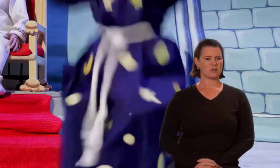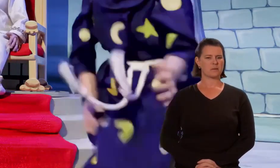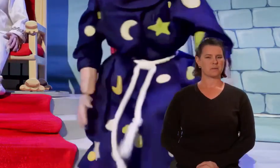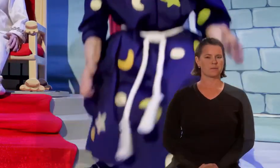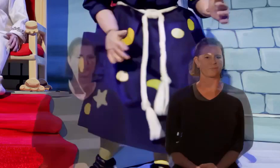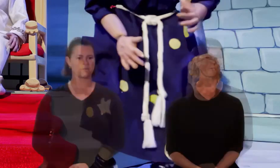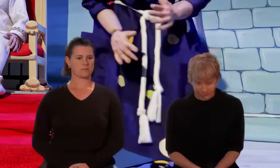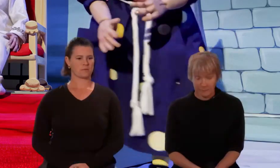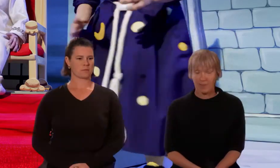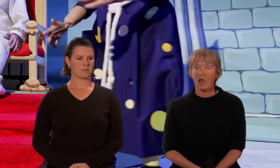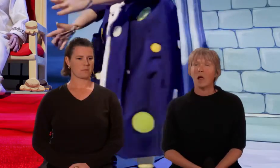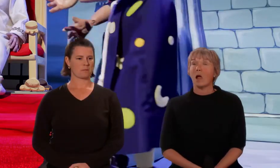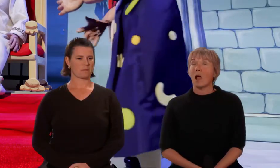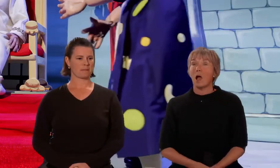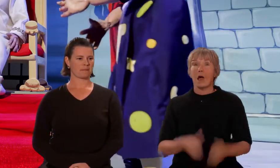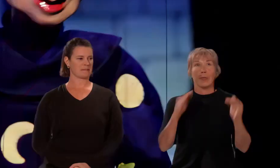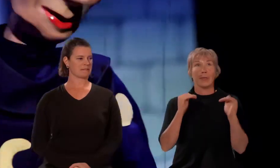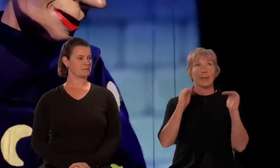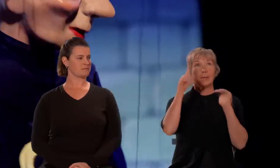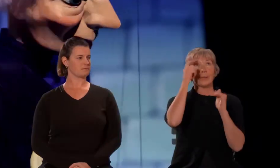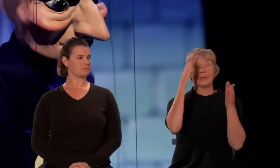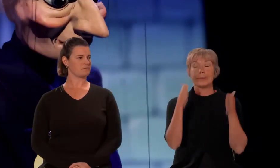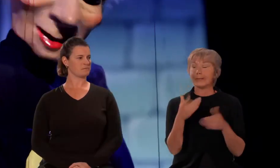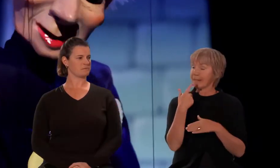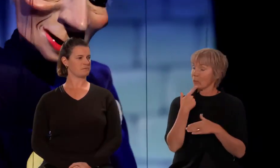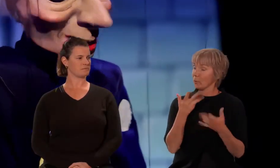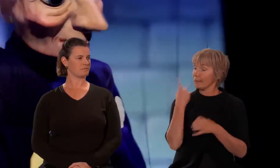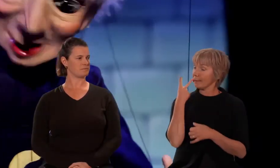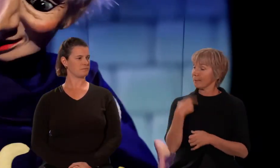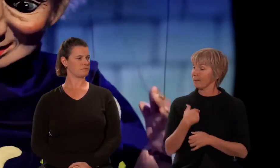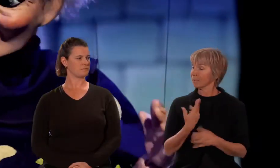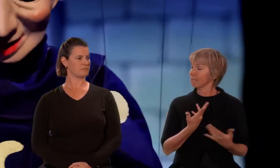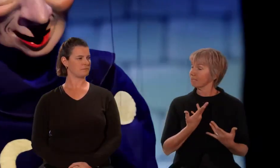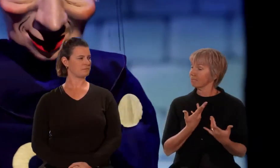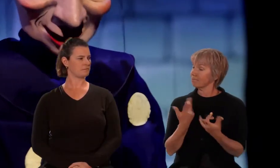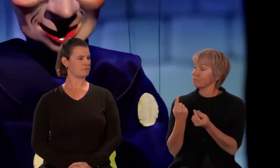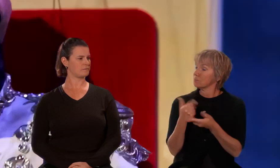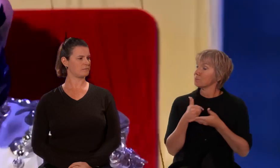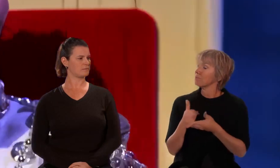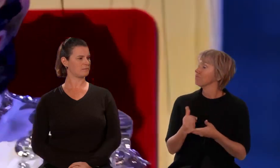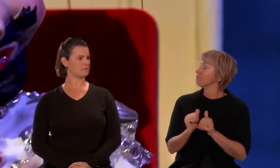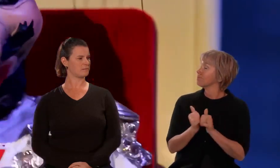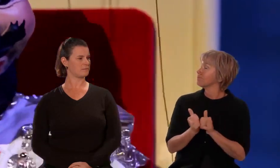[wizard] The Lord High Chamberlain claimed you desired my services. What can I do for you, Your Majesty? [King] We must hide the moon